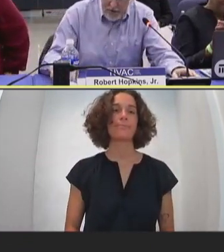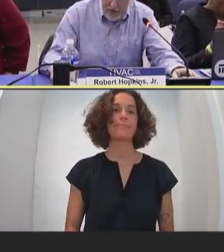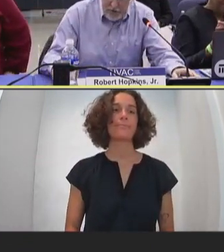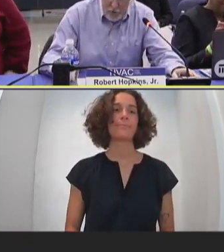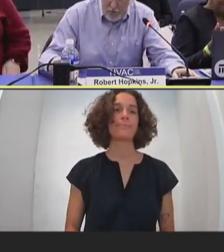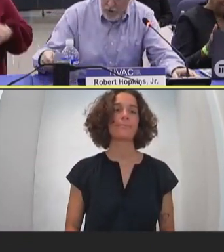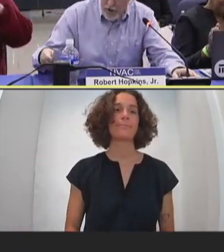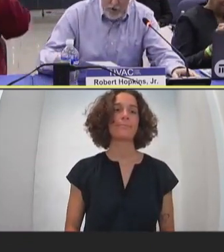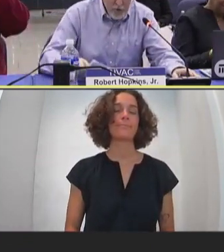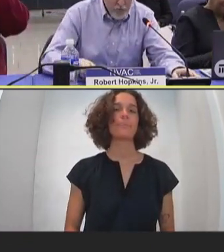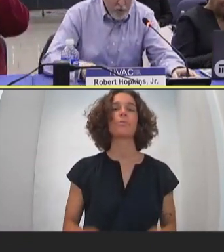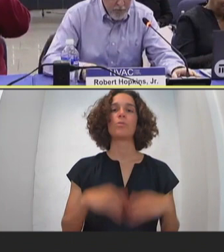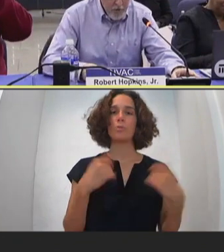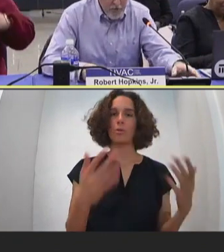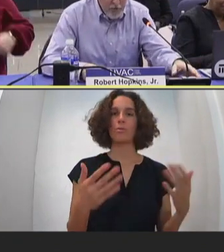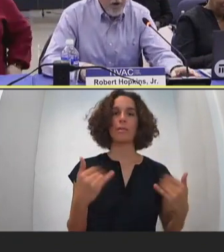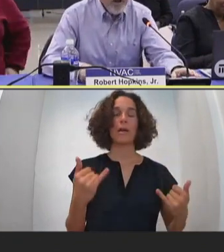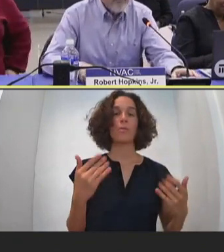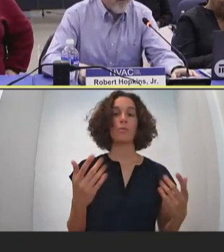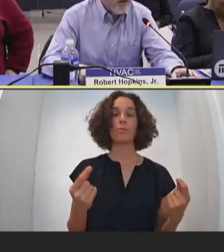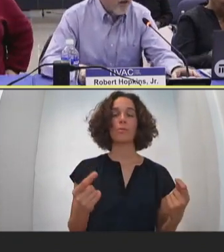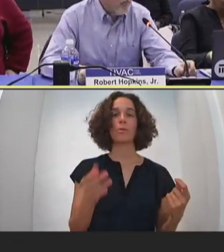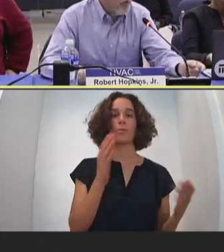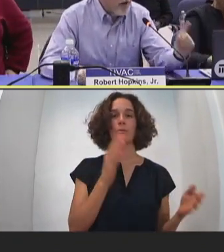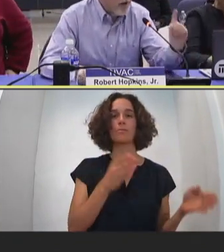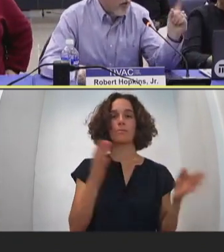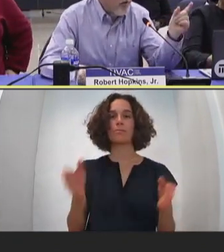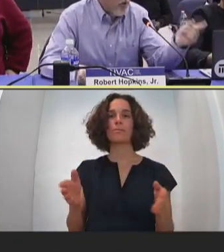So, what we're going to do is we're going to move to our next panel. And we'll take a brief break